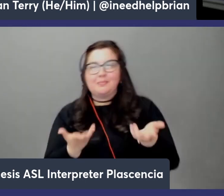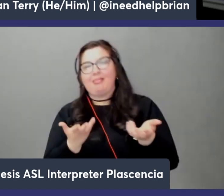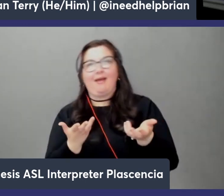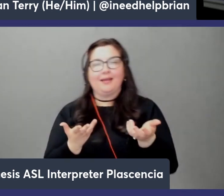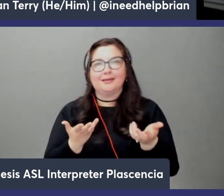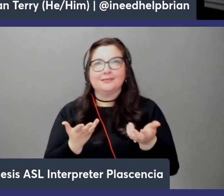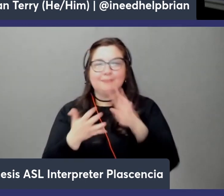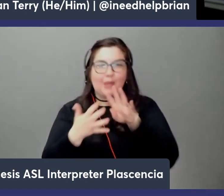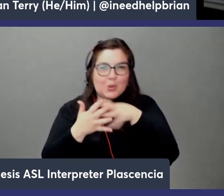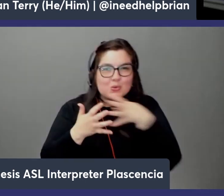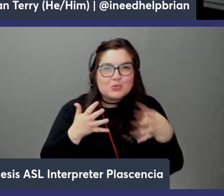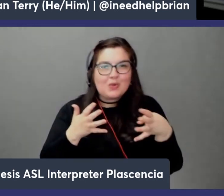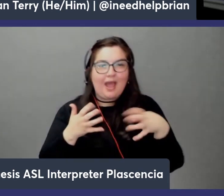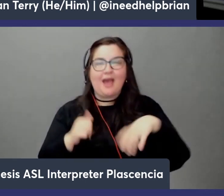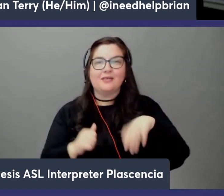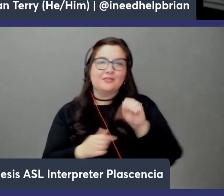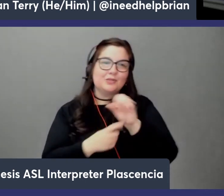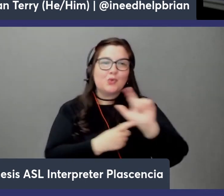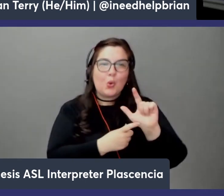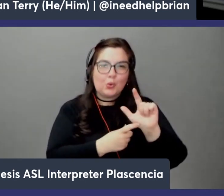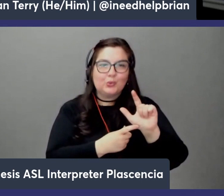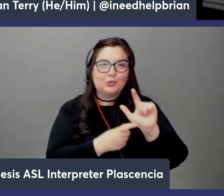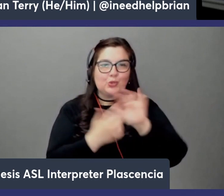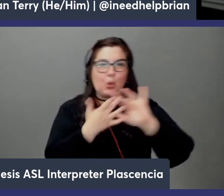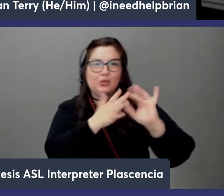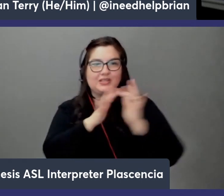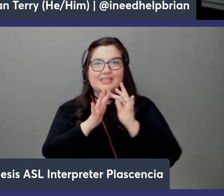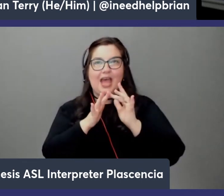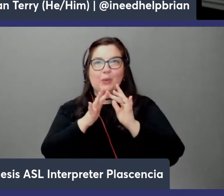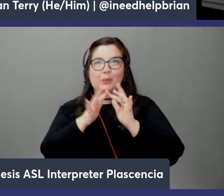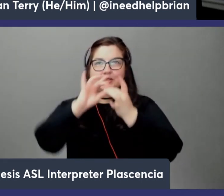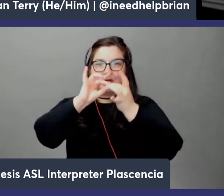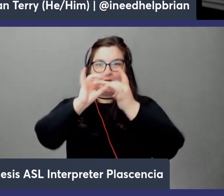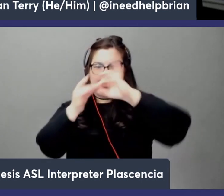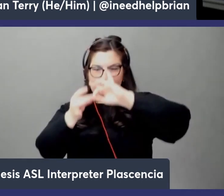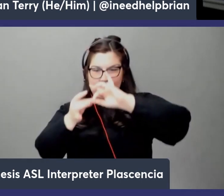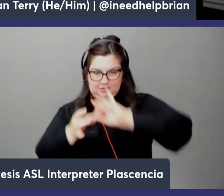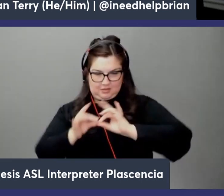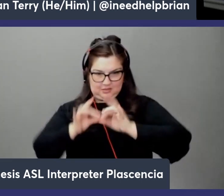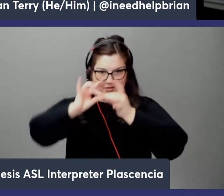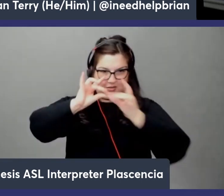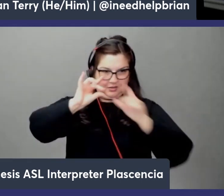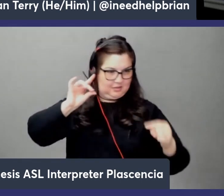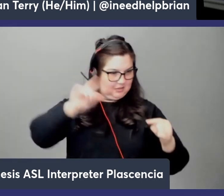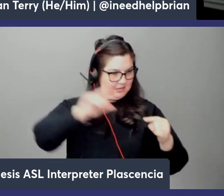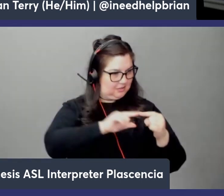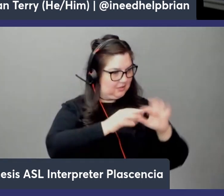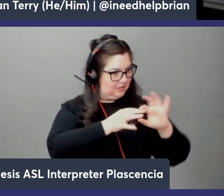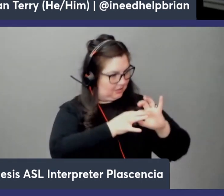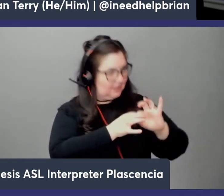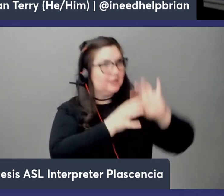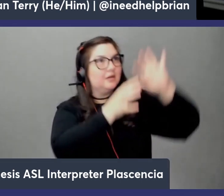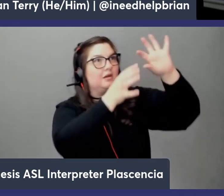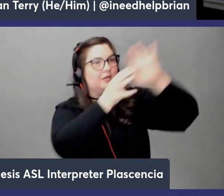"Who are my friends, and who are the friends of my friends?" Those problems are definitely graph problems.